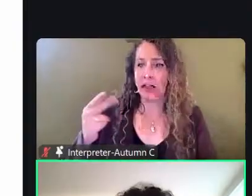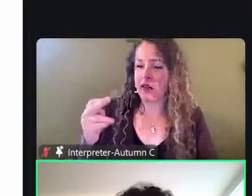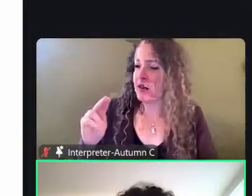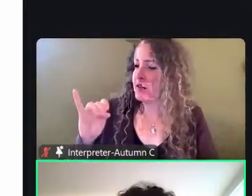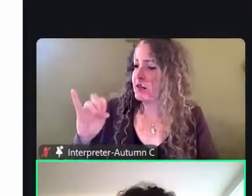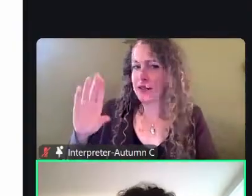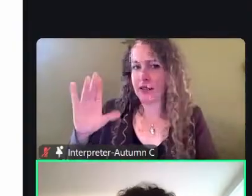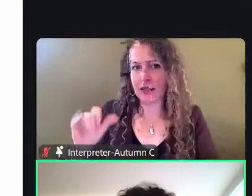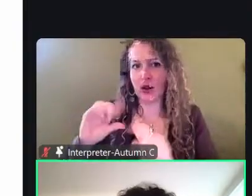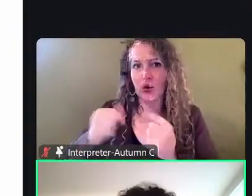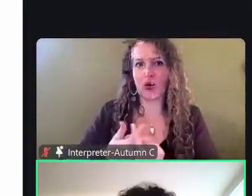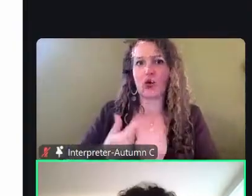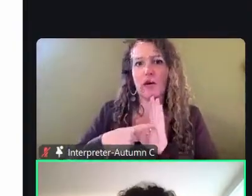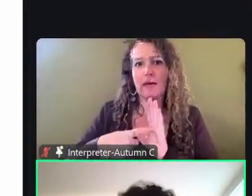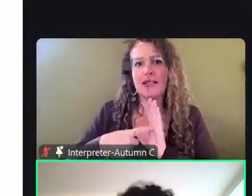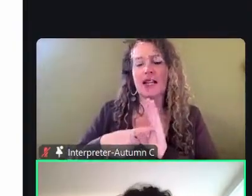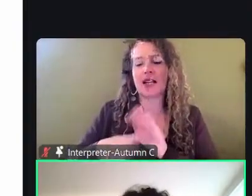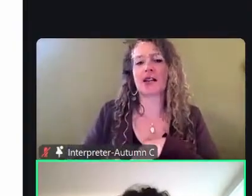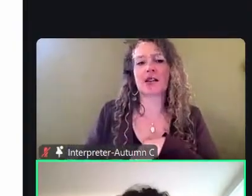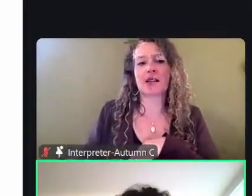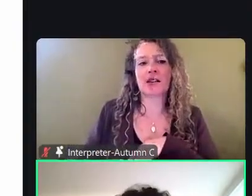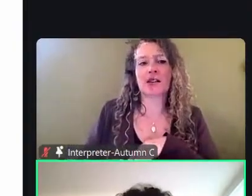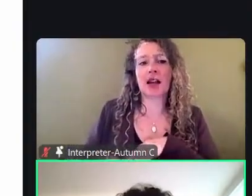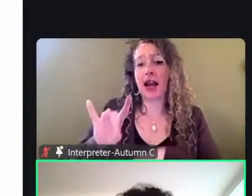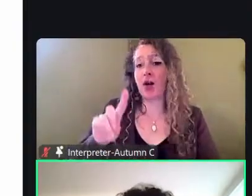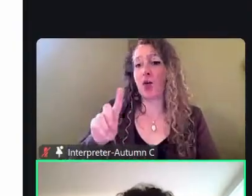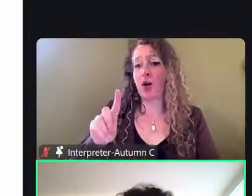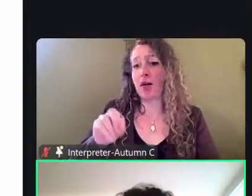81 participants reported having experienced discrimination,